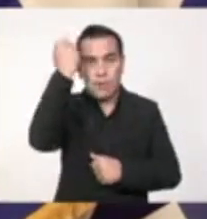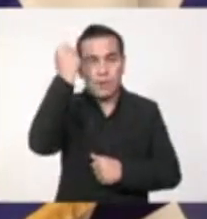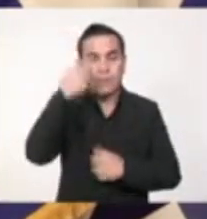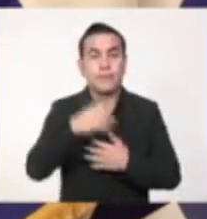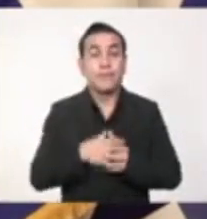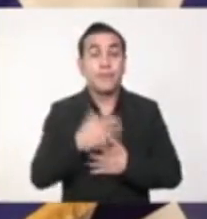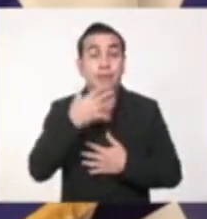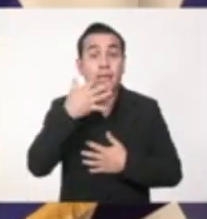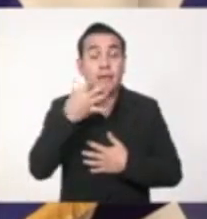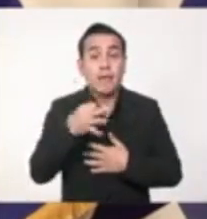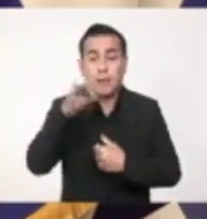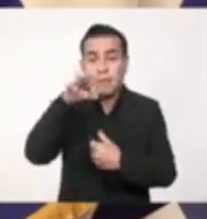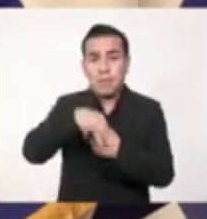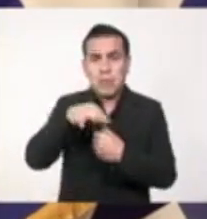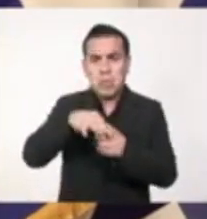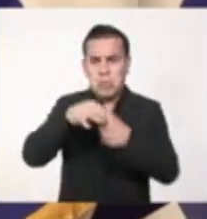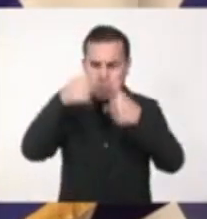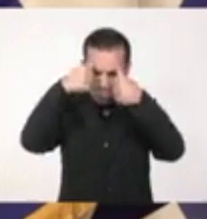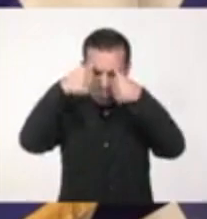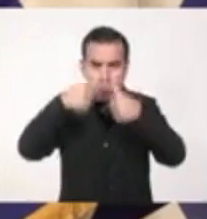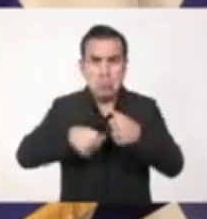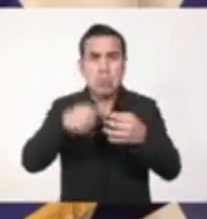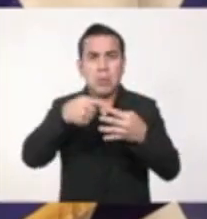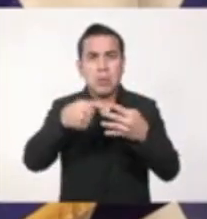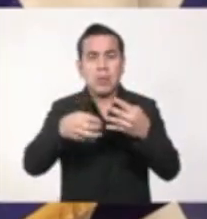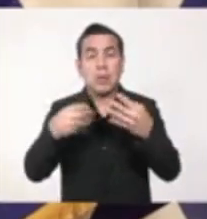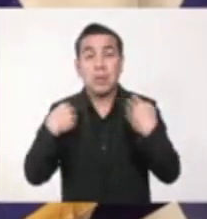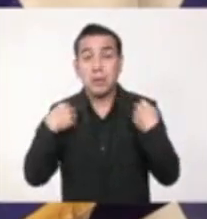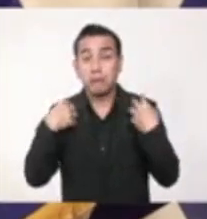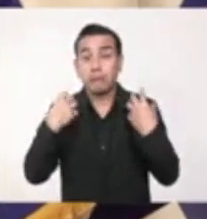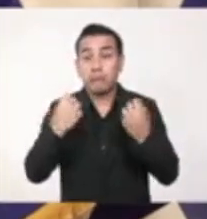they voted, and the law was passed, hey, he didn't even say, we